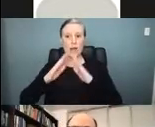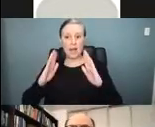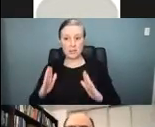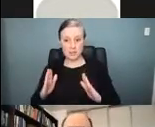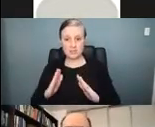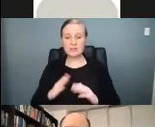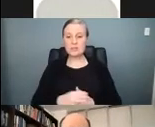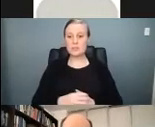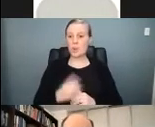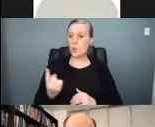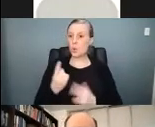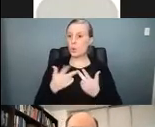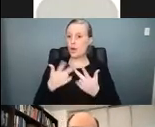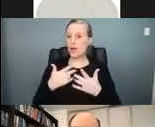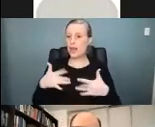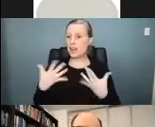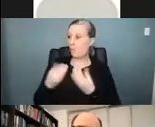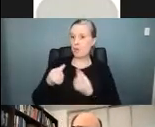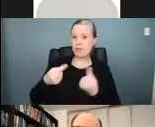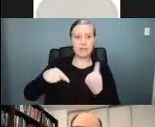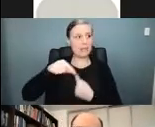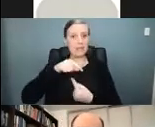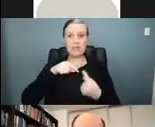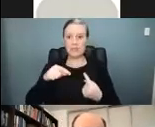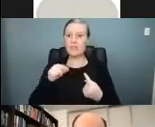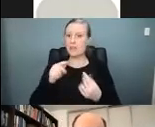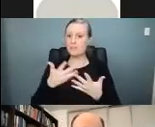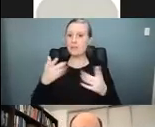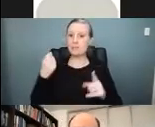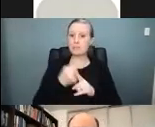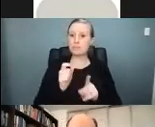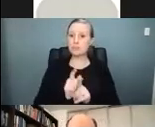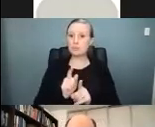We find there's a big difference between single-person